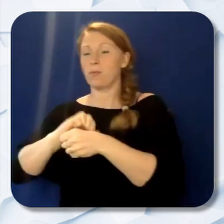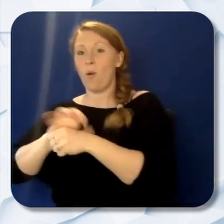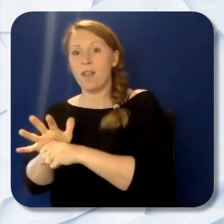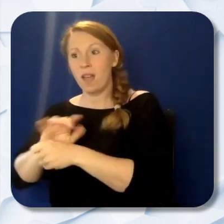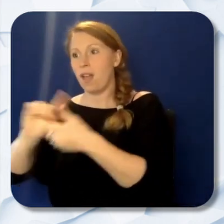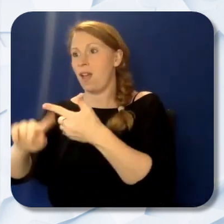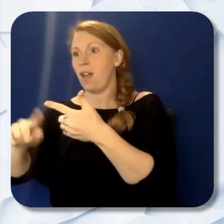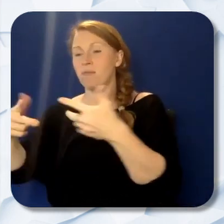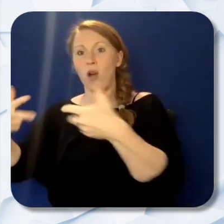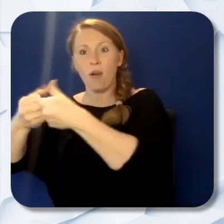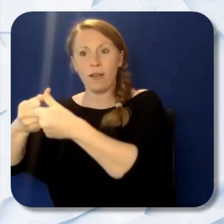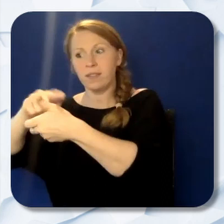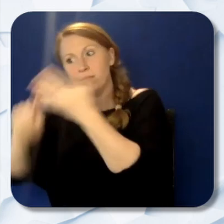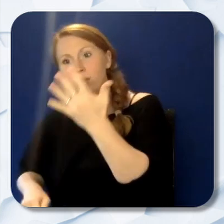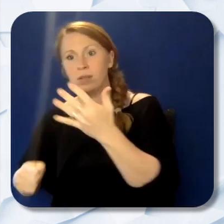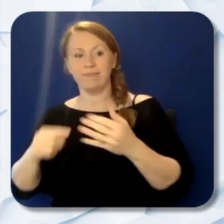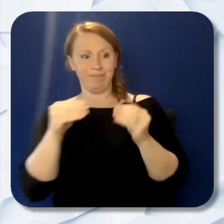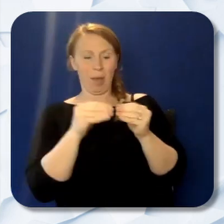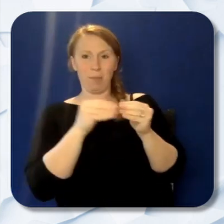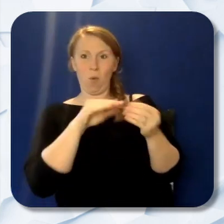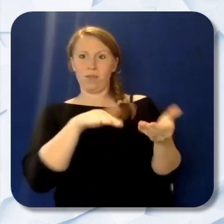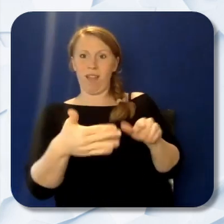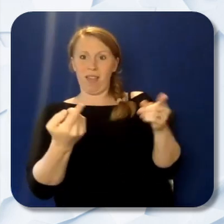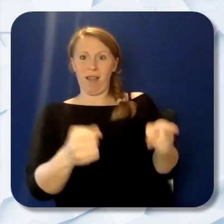to step back and talk about Fentanyl just for a minute.